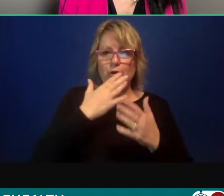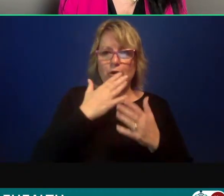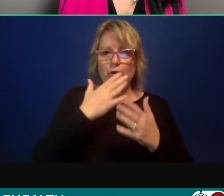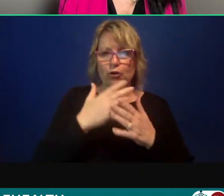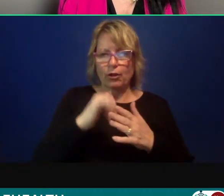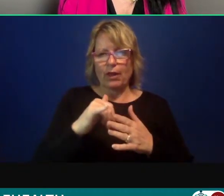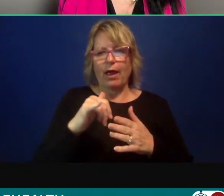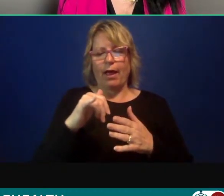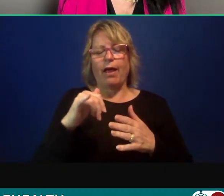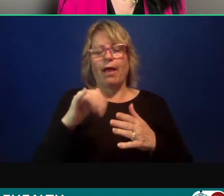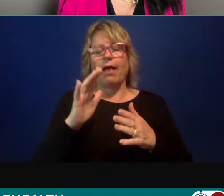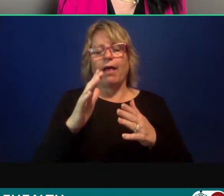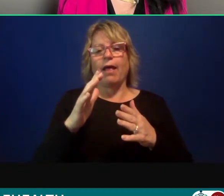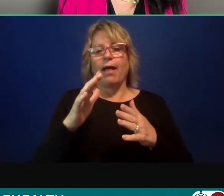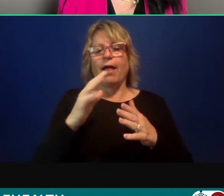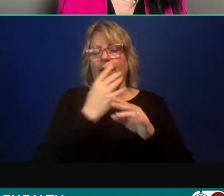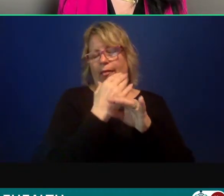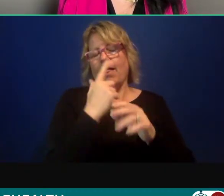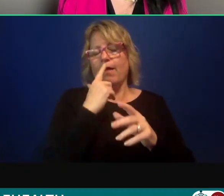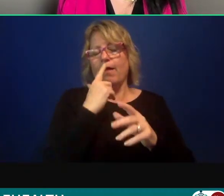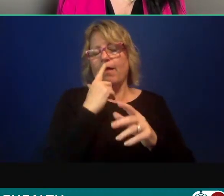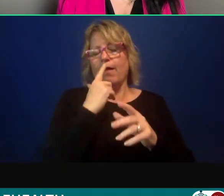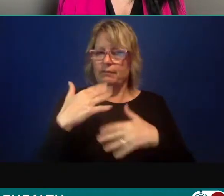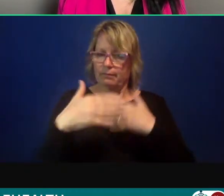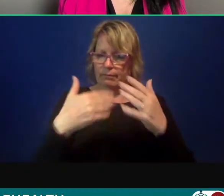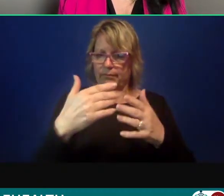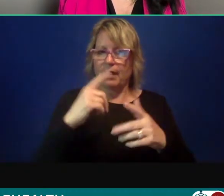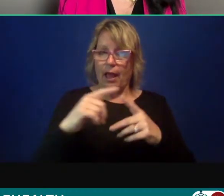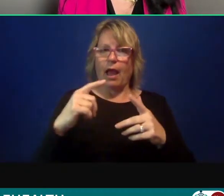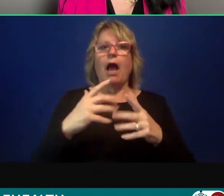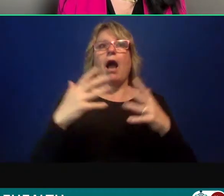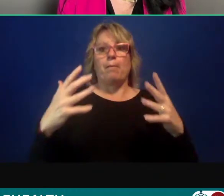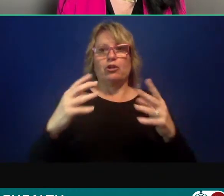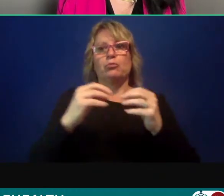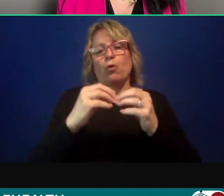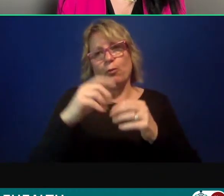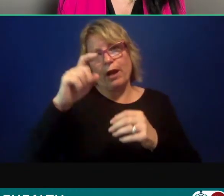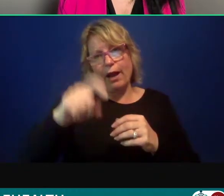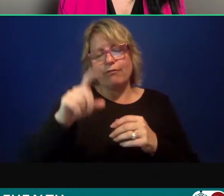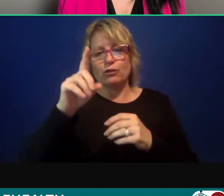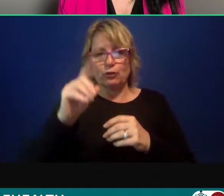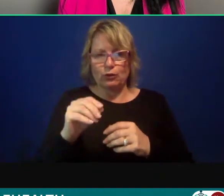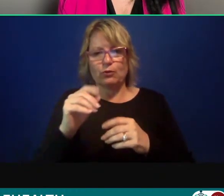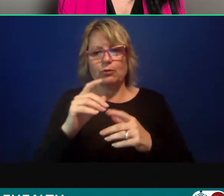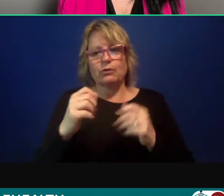And really, how far we have to go to create the systems to be able to support telehealth